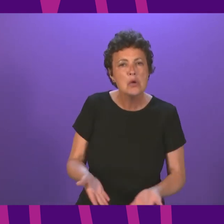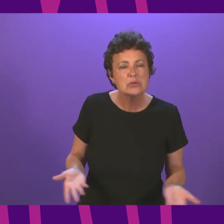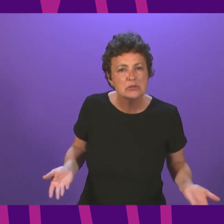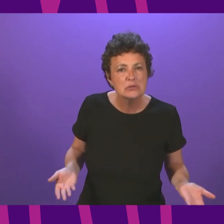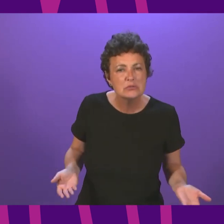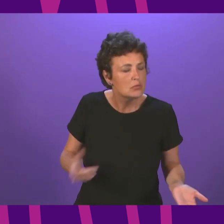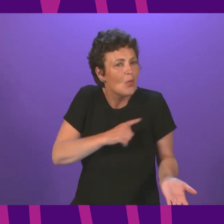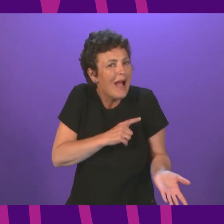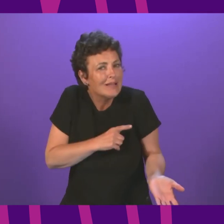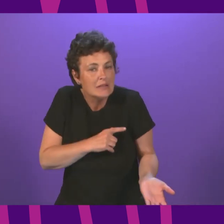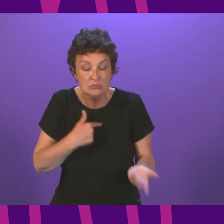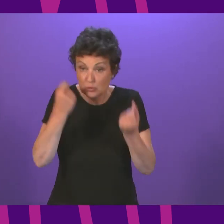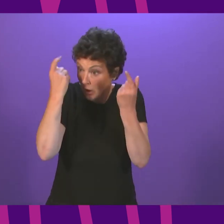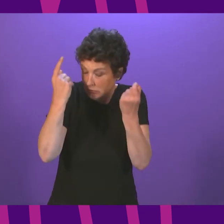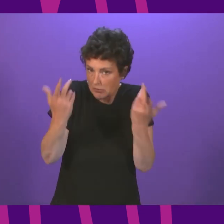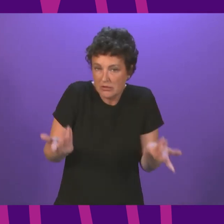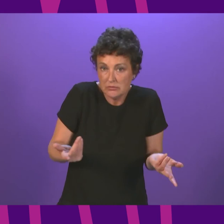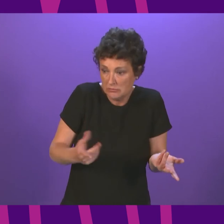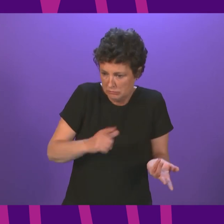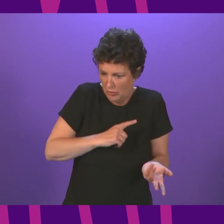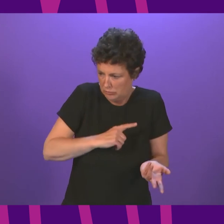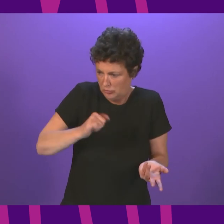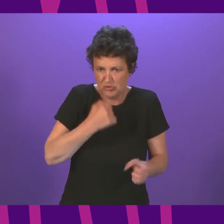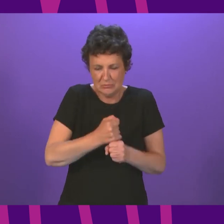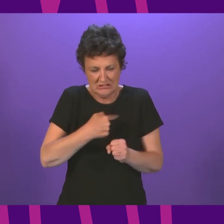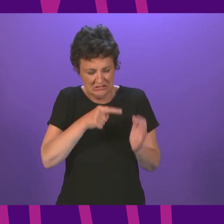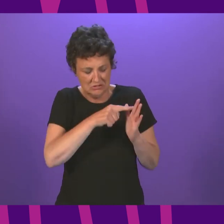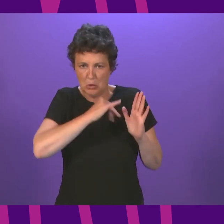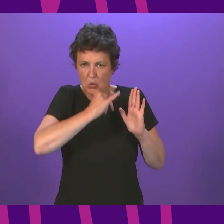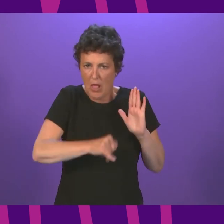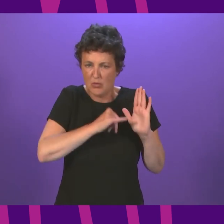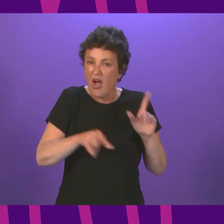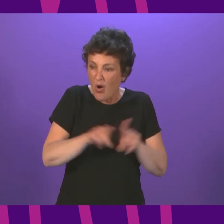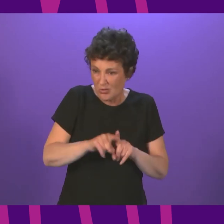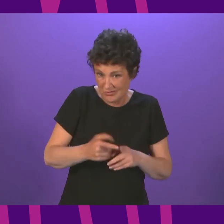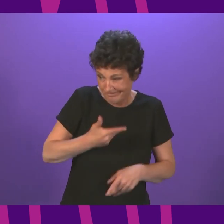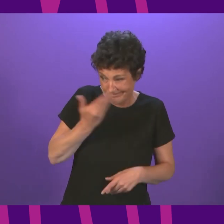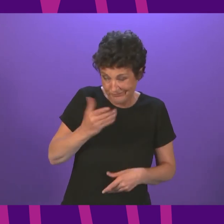I thank members for their forbearance over the past three days. I want to scotch the